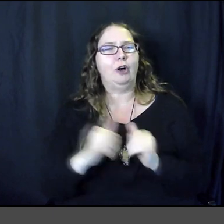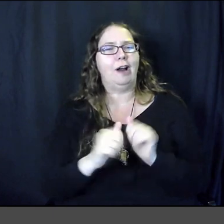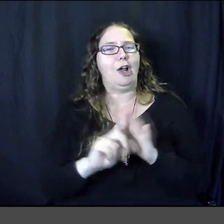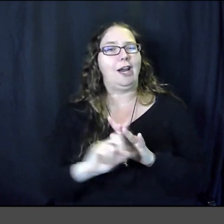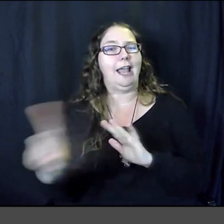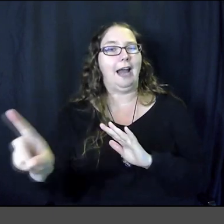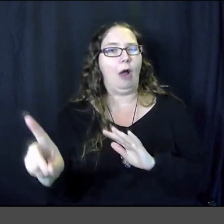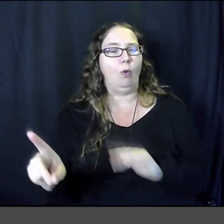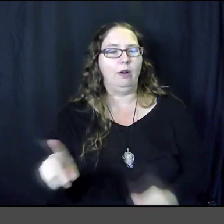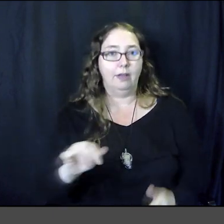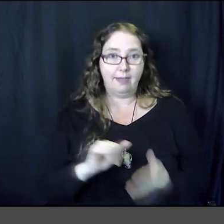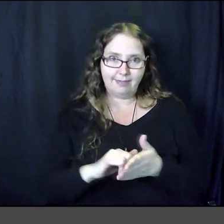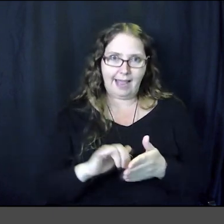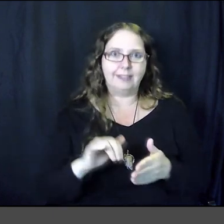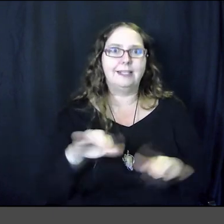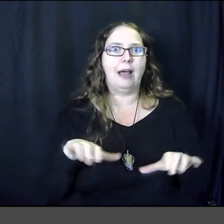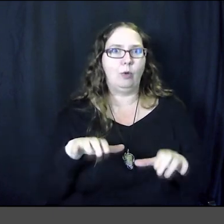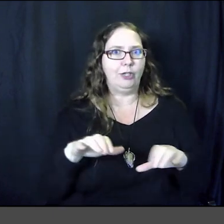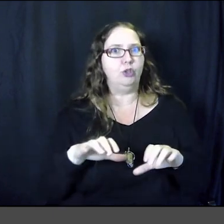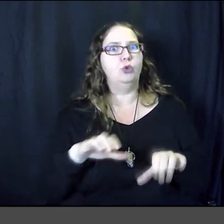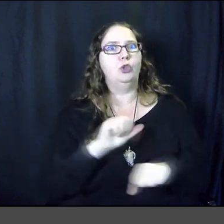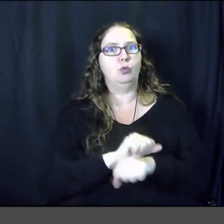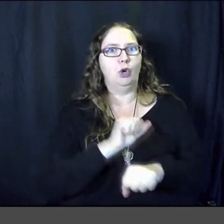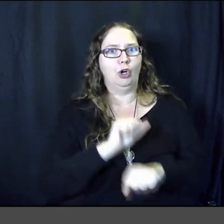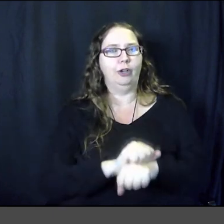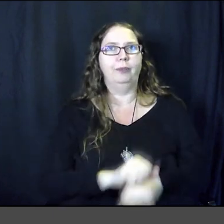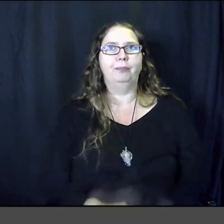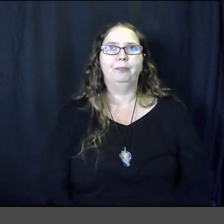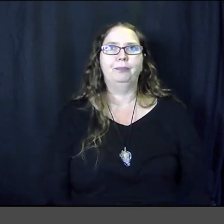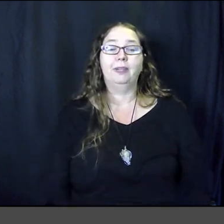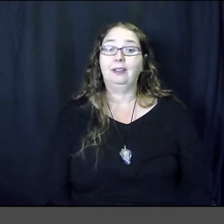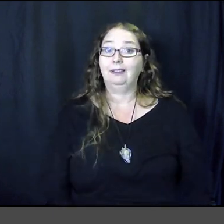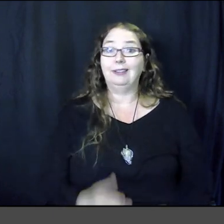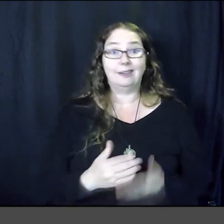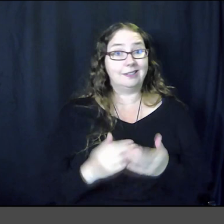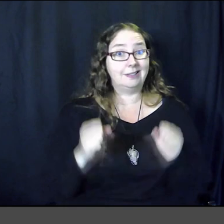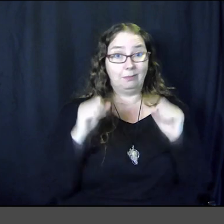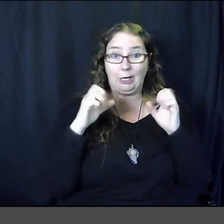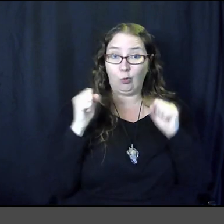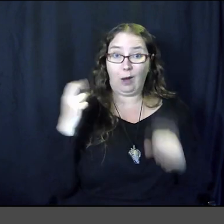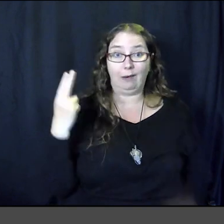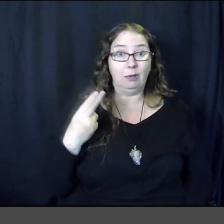AND THERE THERE ARE SOME INCREDIBLE HISTORIES THAT ARE THAT ARE BEING WRITTEN OR THAT HAVE BEEN WRITTEN